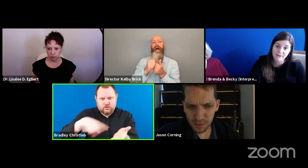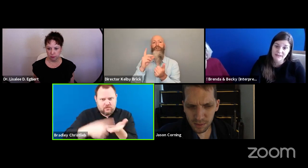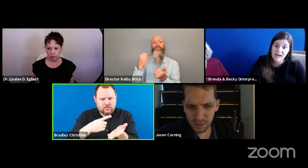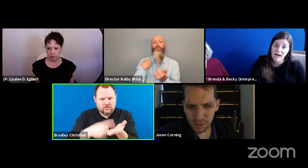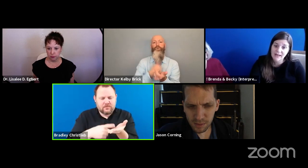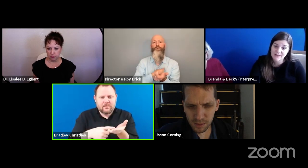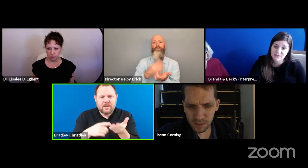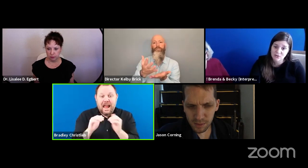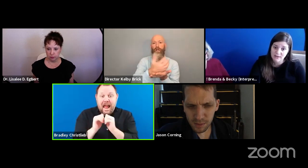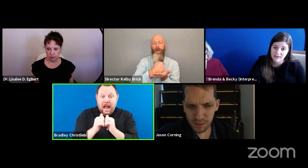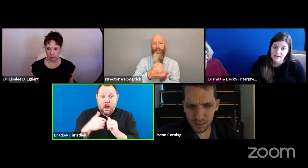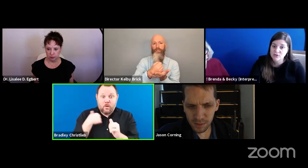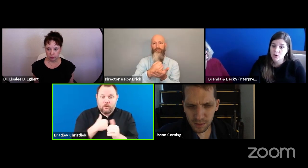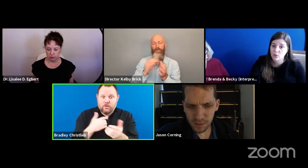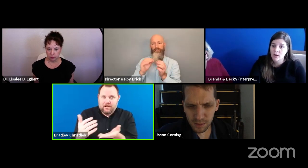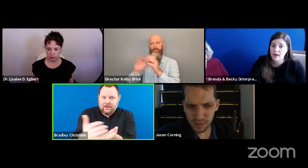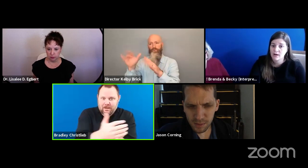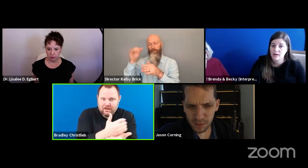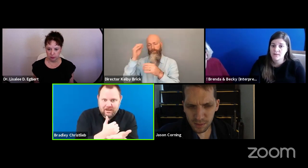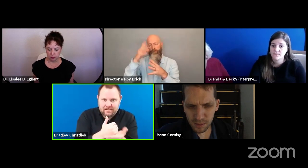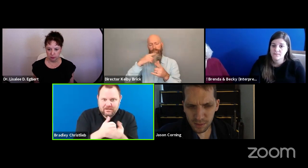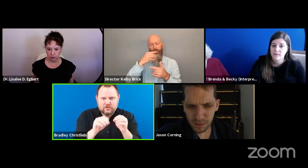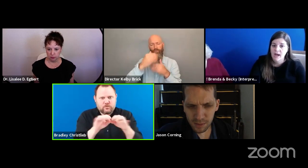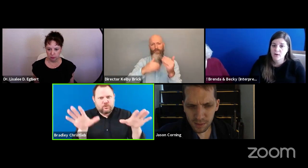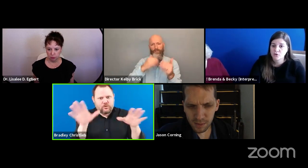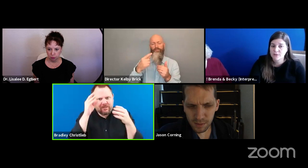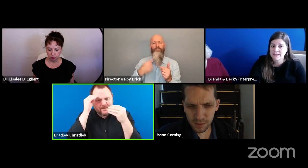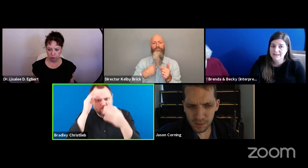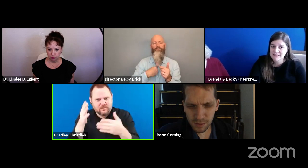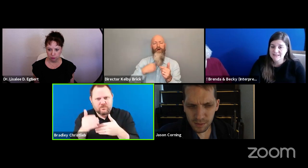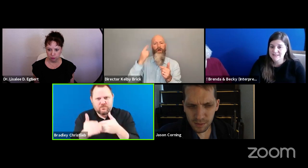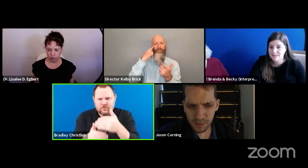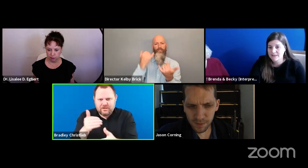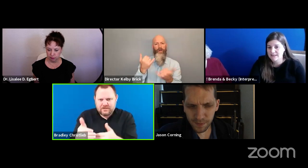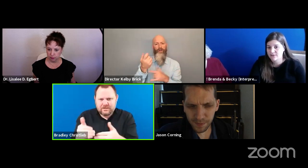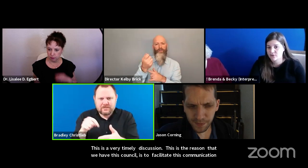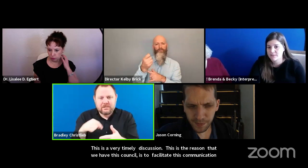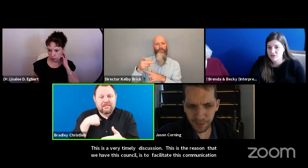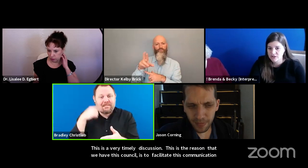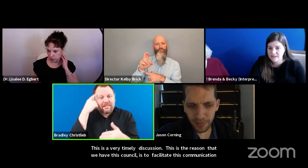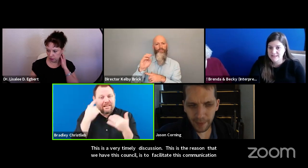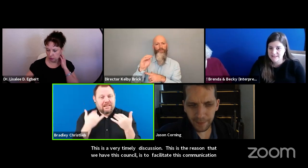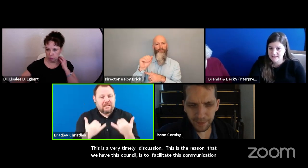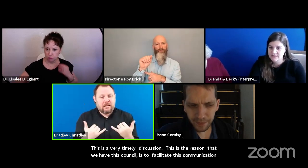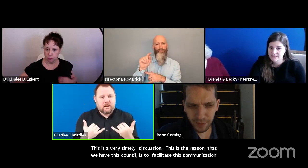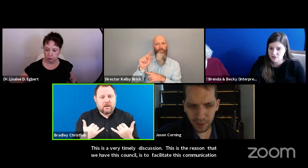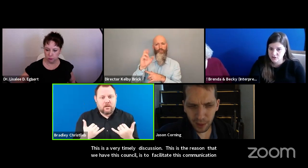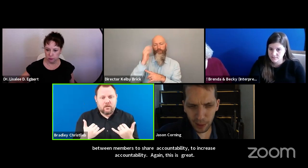Again, this is great. So how do we collect and disseminate information is a discussion.